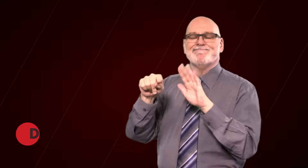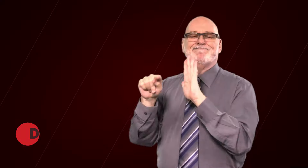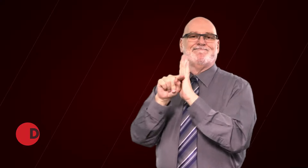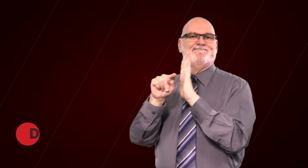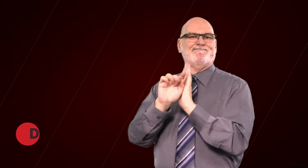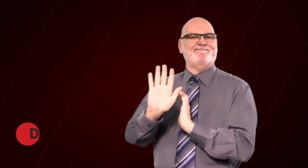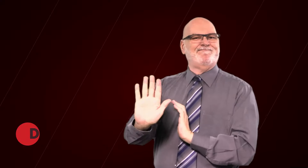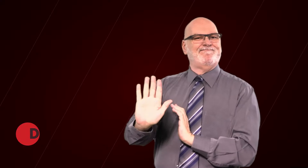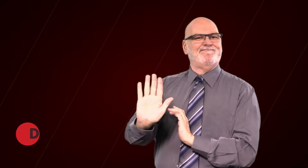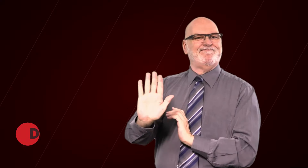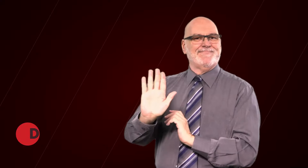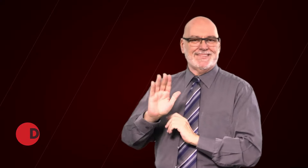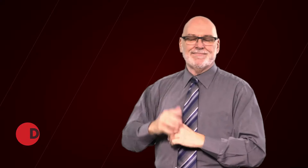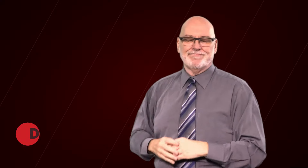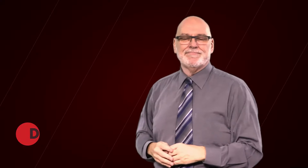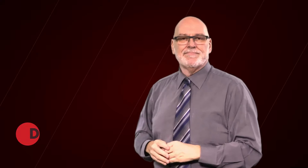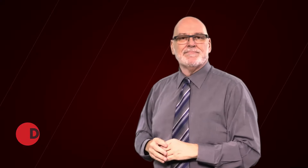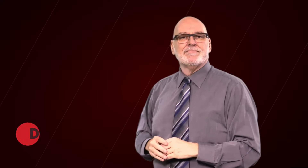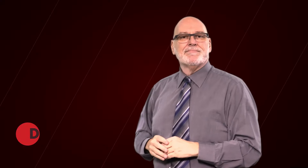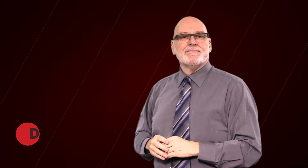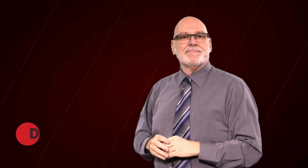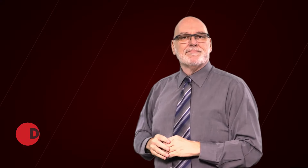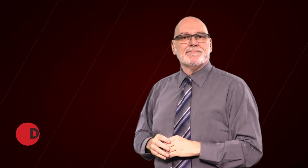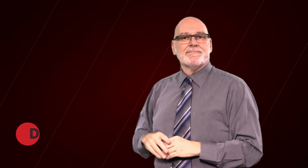the negative aspects of deafness.